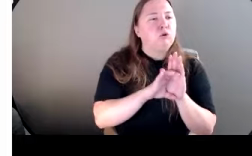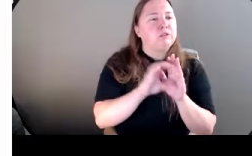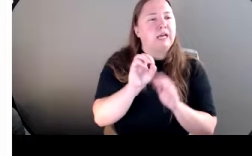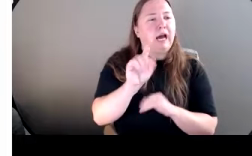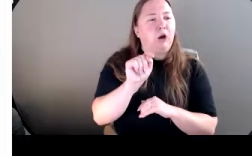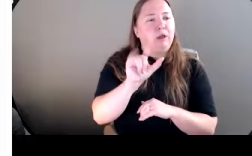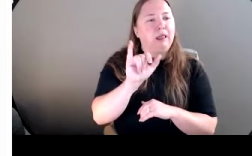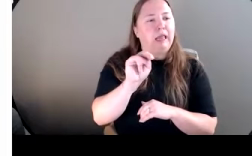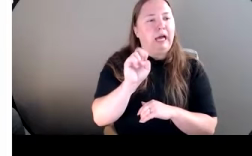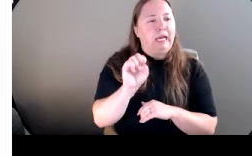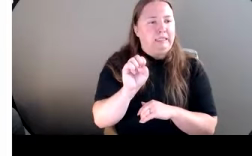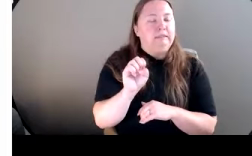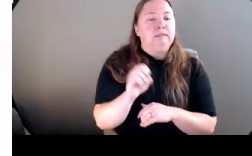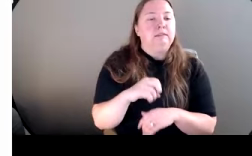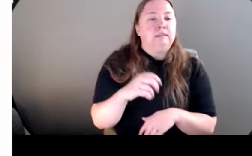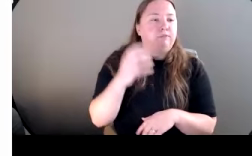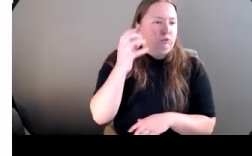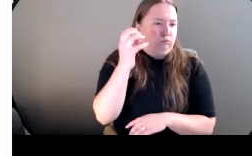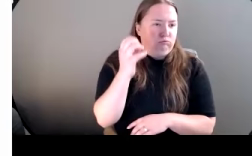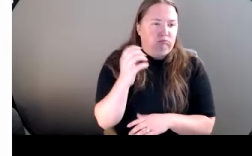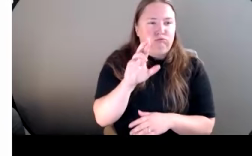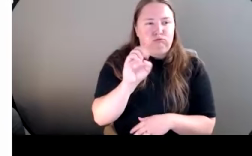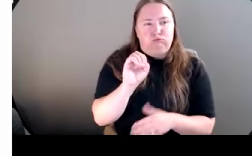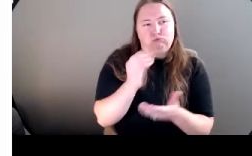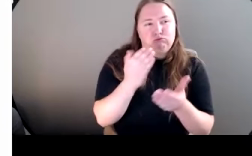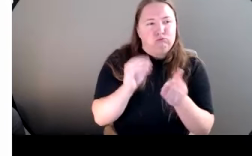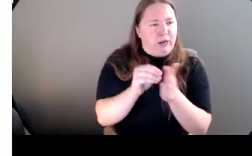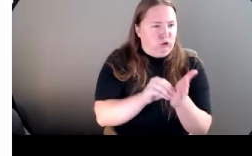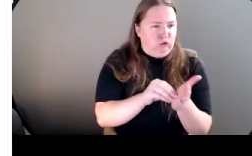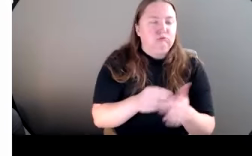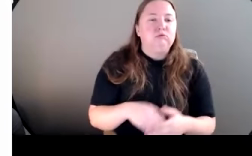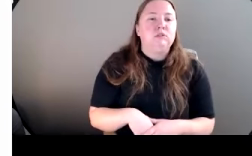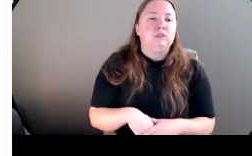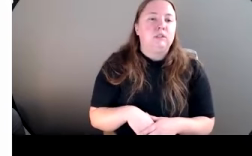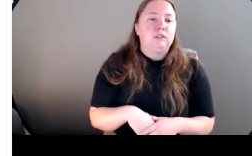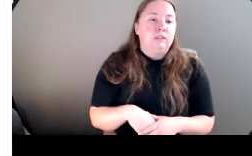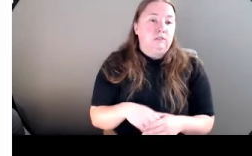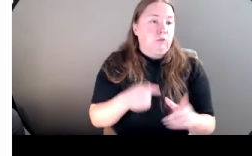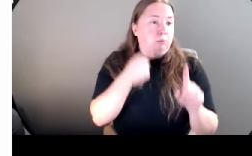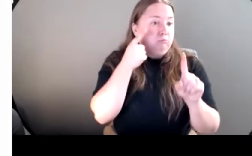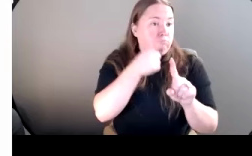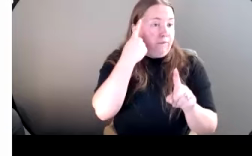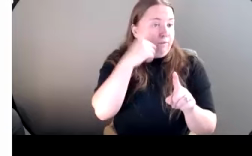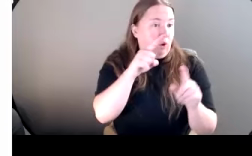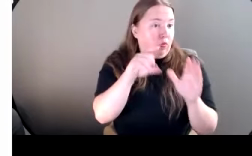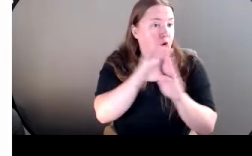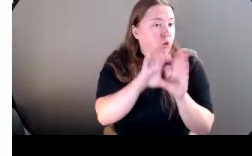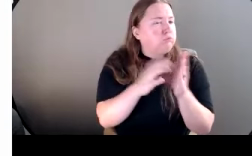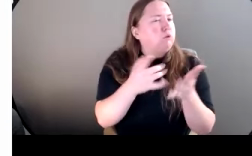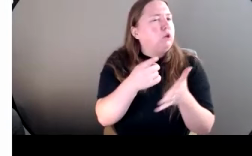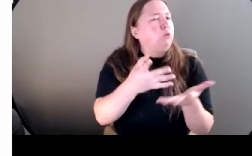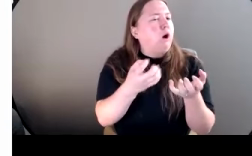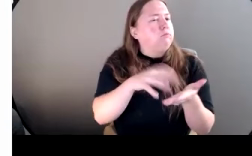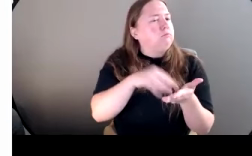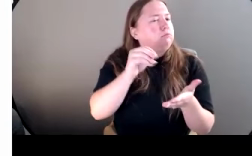looking at especially the objectives of the course. What do you want your students to learn? Okay. So that's kind of step one.